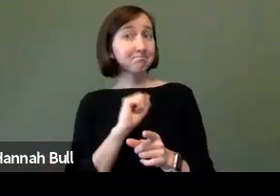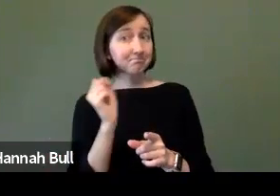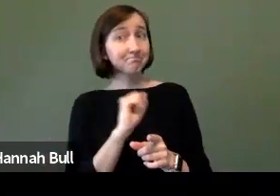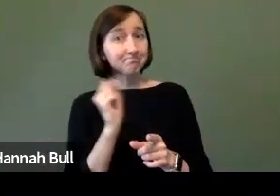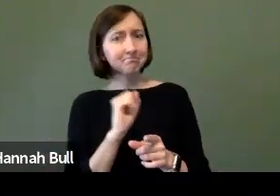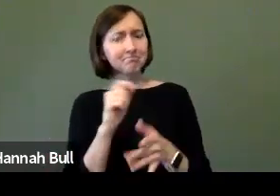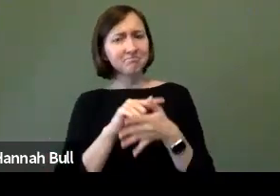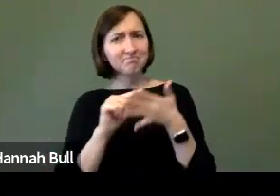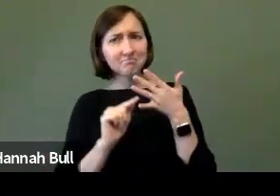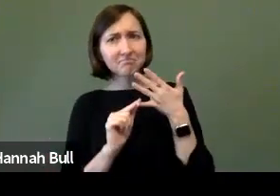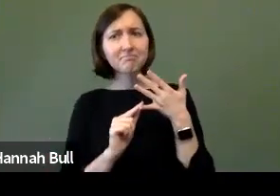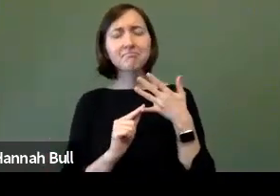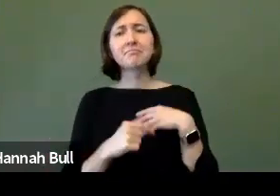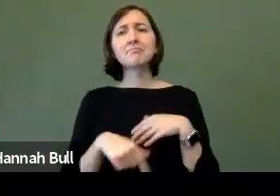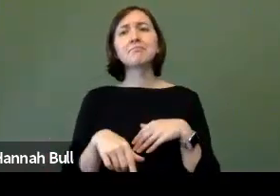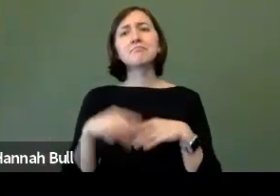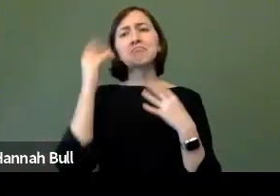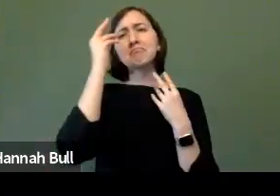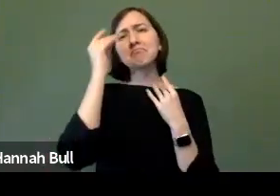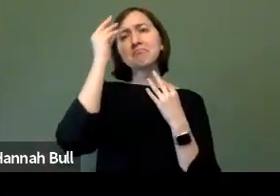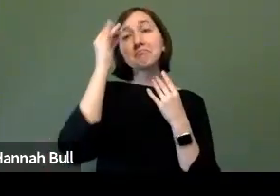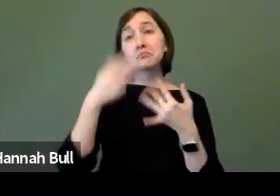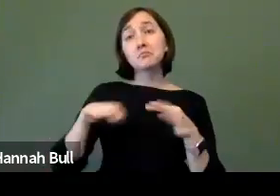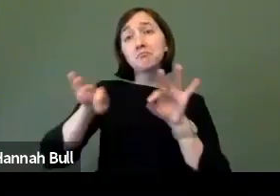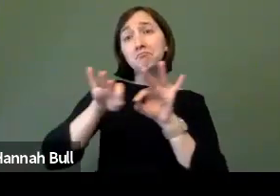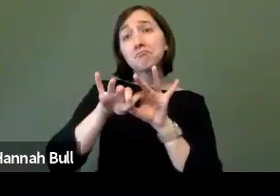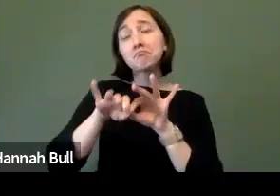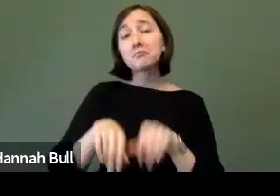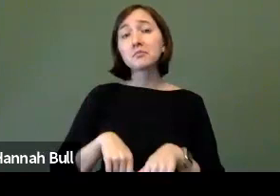are just really important things to think about because these things were already hard